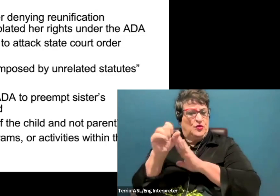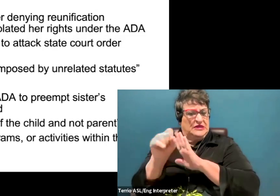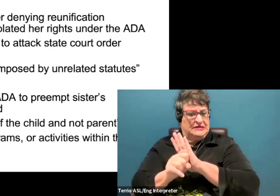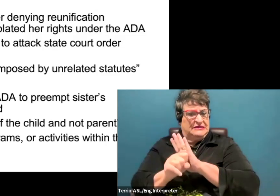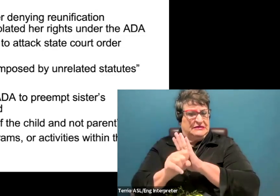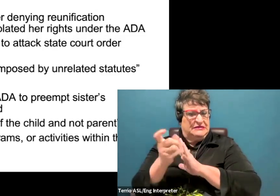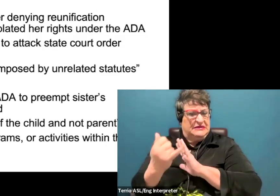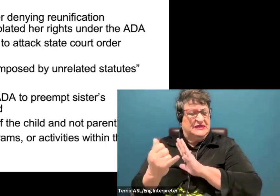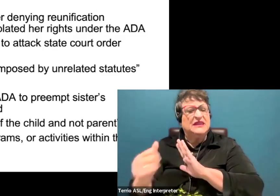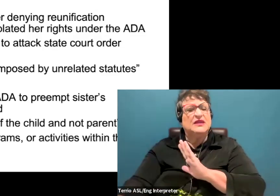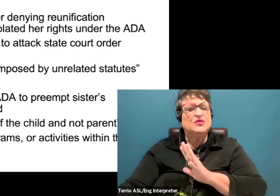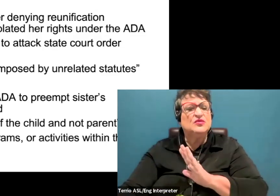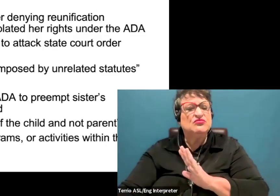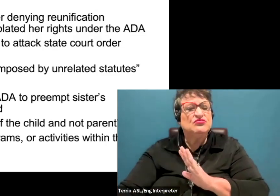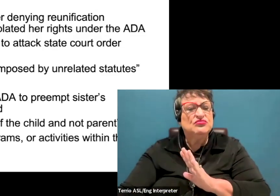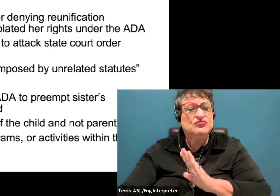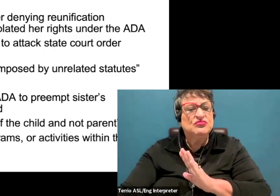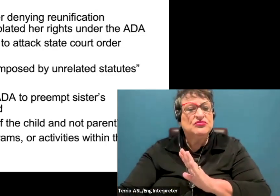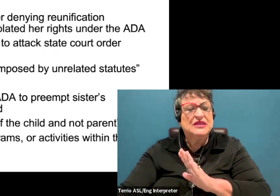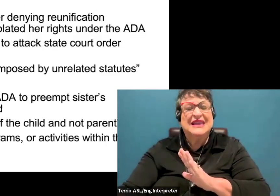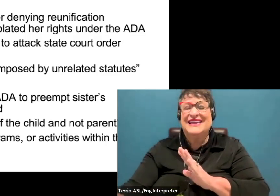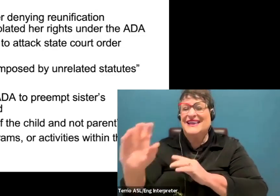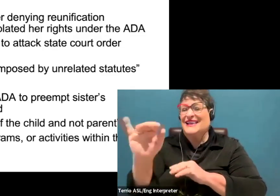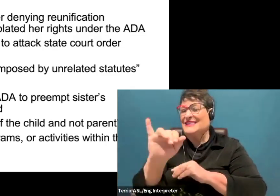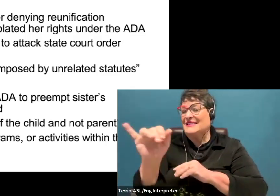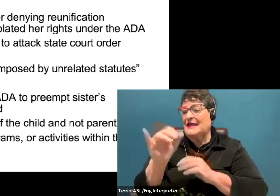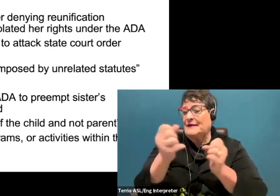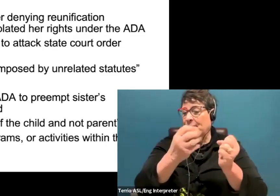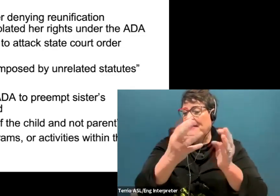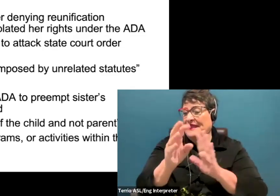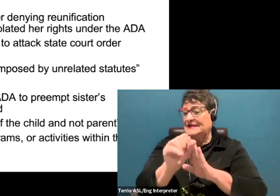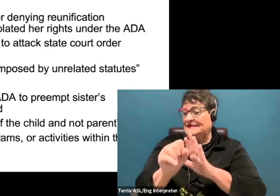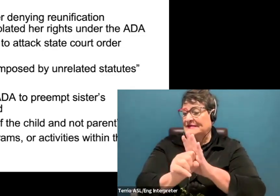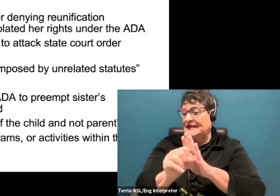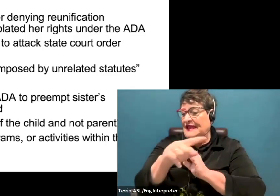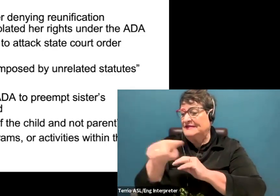like most other states, dismisses the ADA or doesn't really acknowledge it.